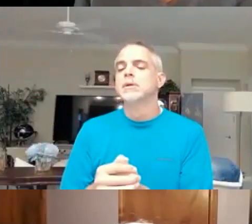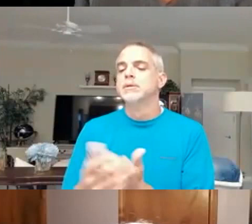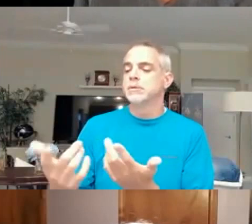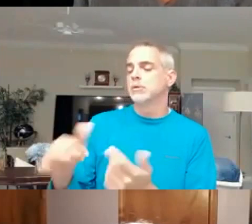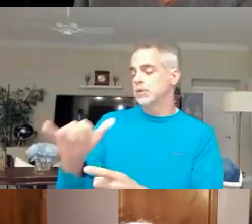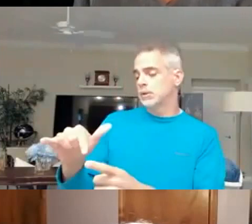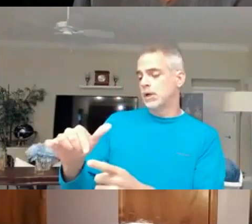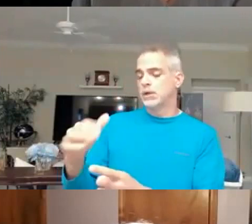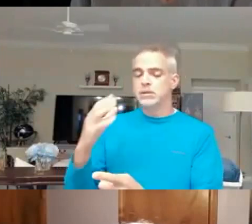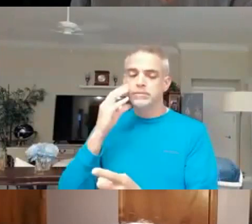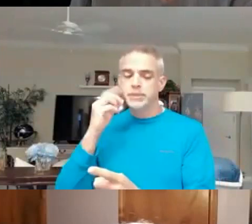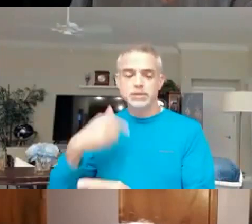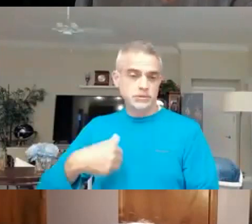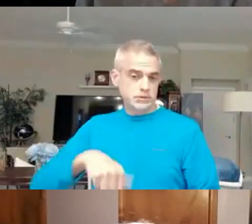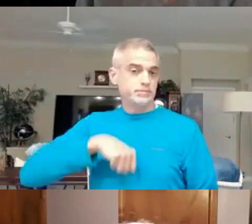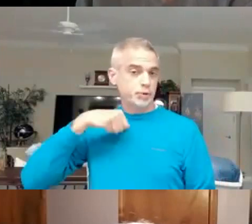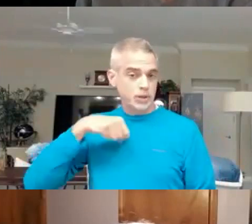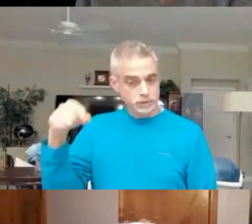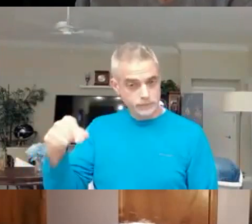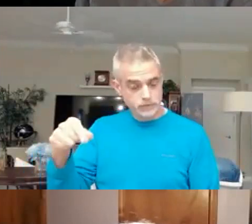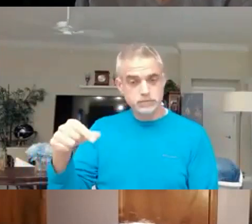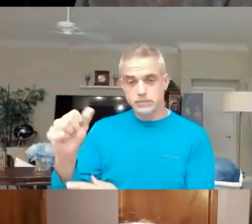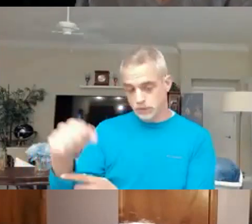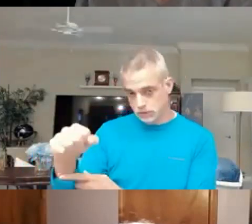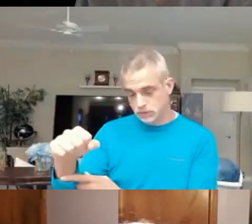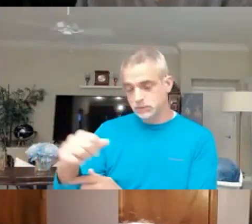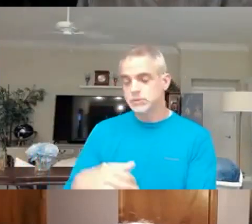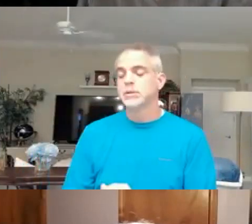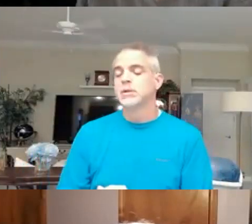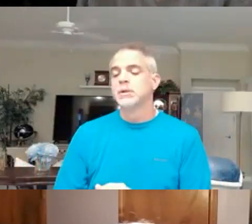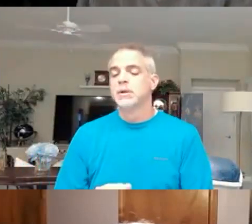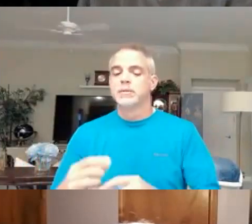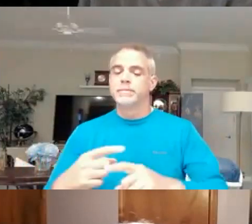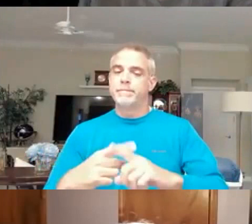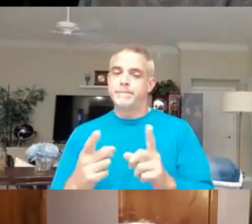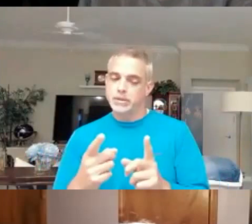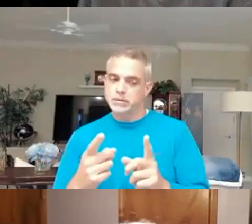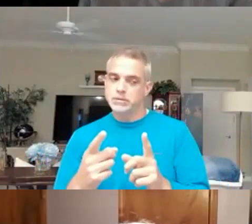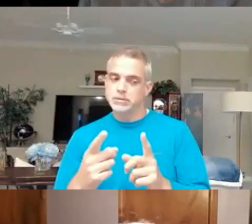different businesses. That experience, you know that I'm proud of.